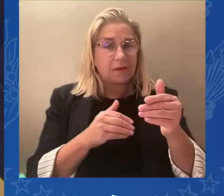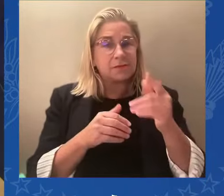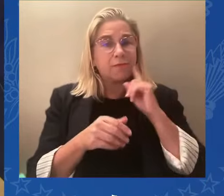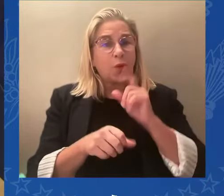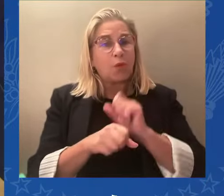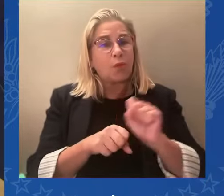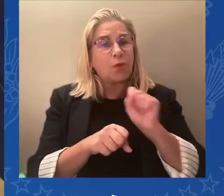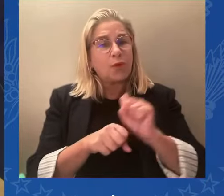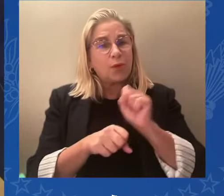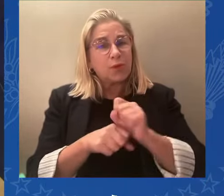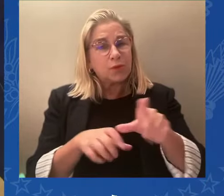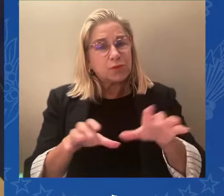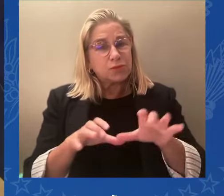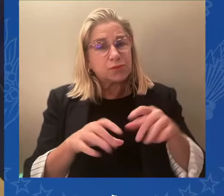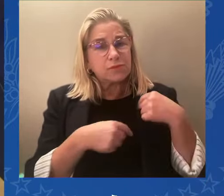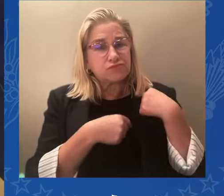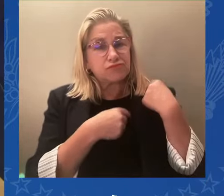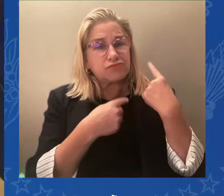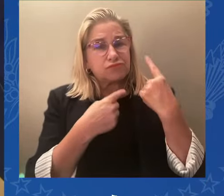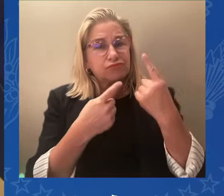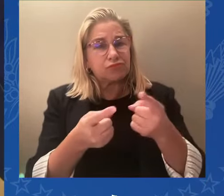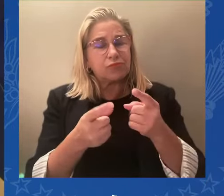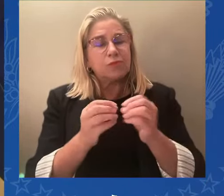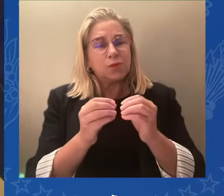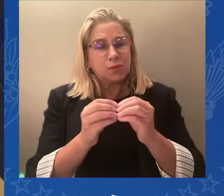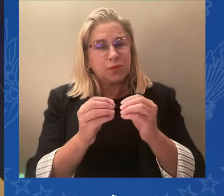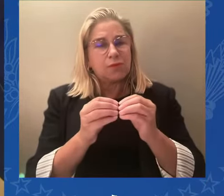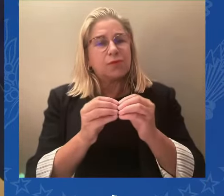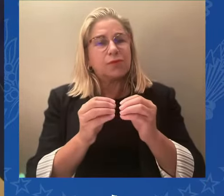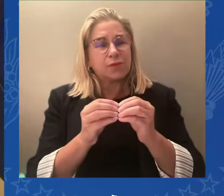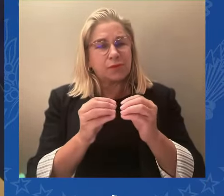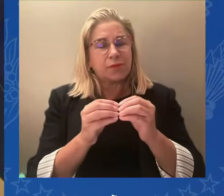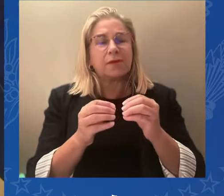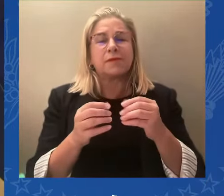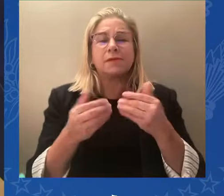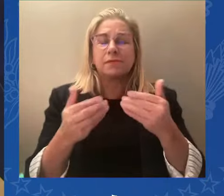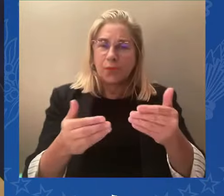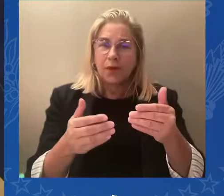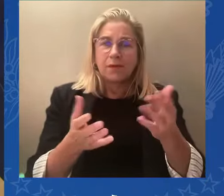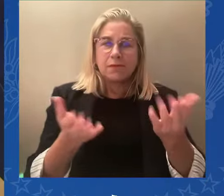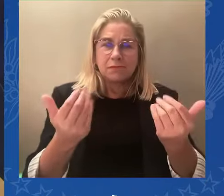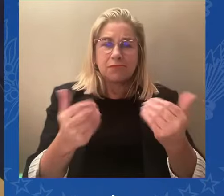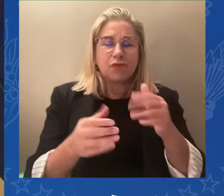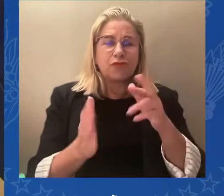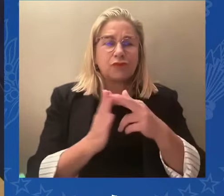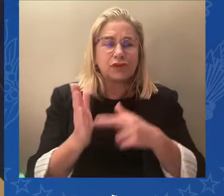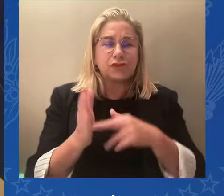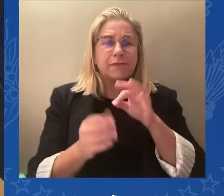Each of us has a job to do. And the bottom line is we know what we stand for,